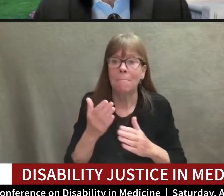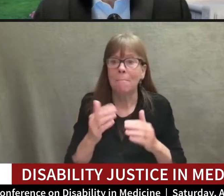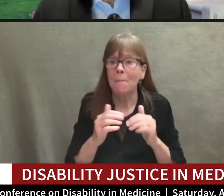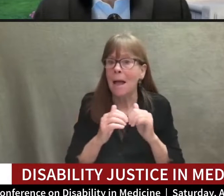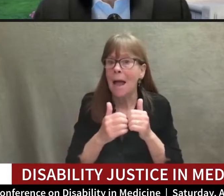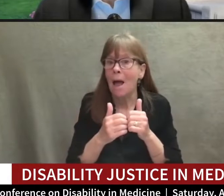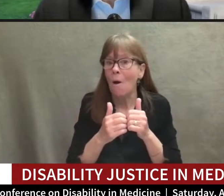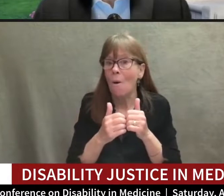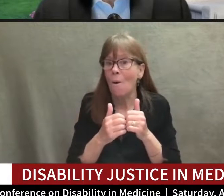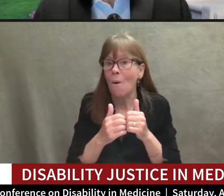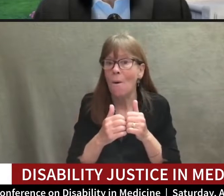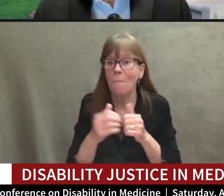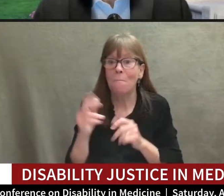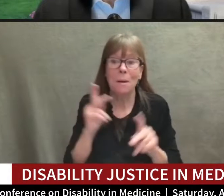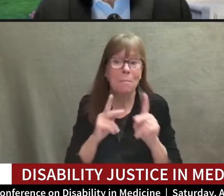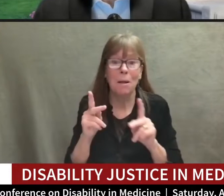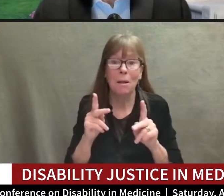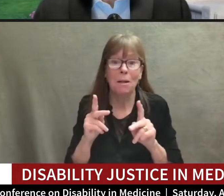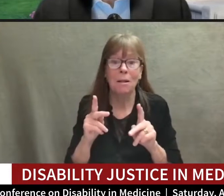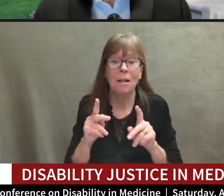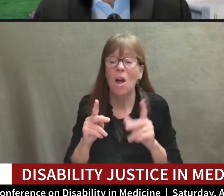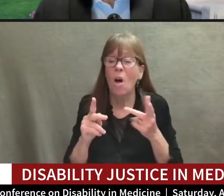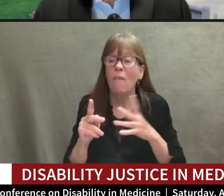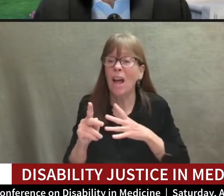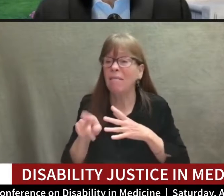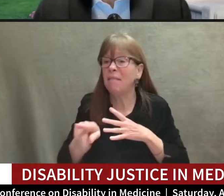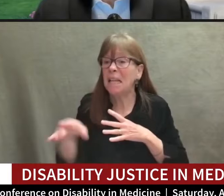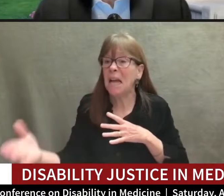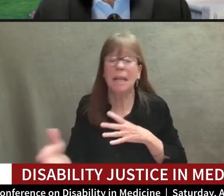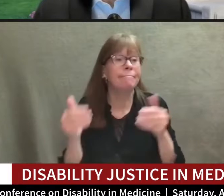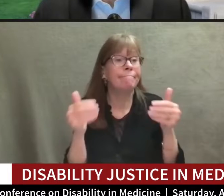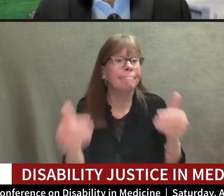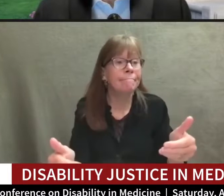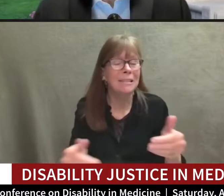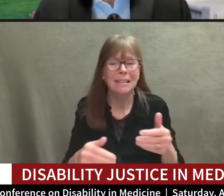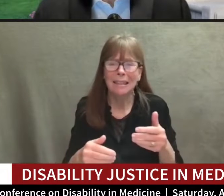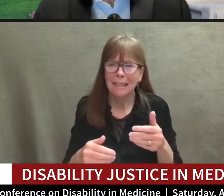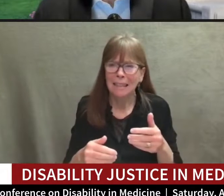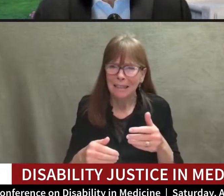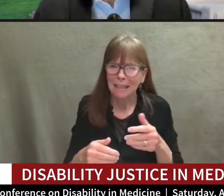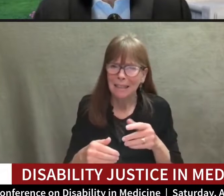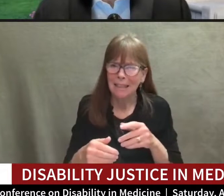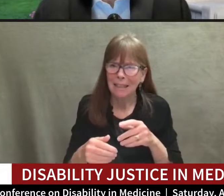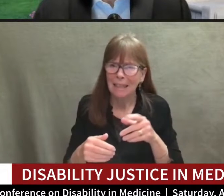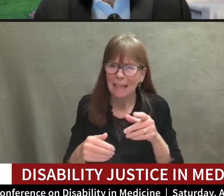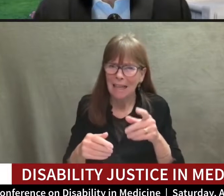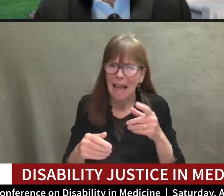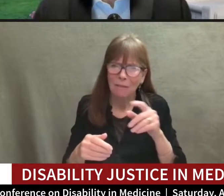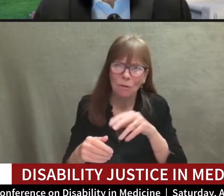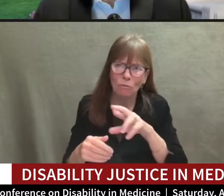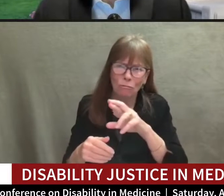people are ready to move on pretty quickly to reopen everything and to end mask mandate.